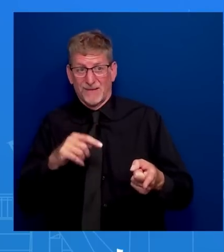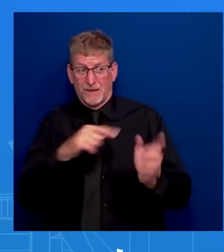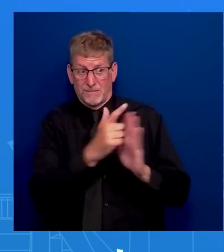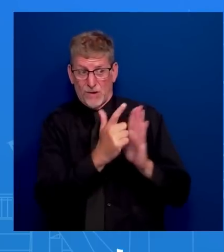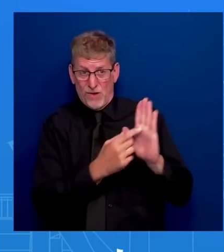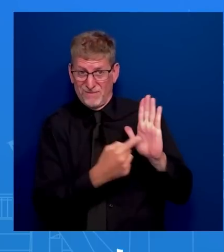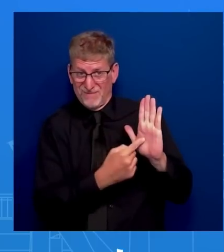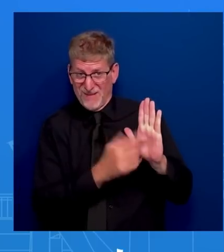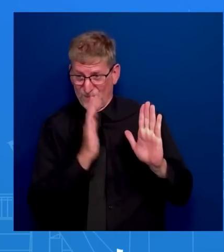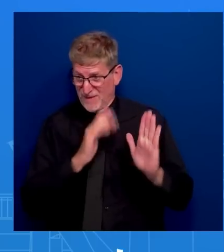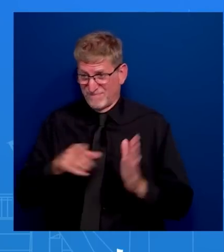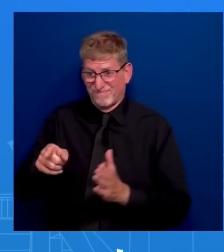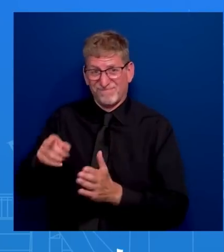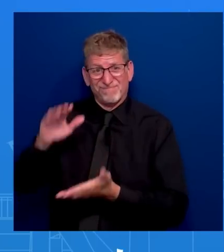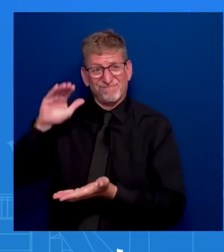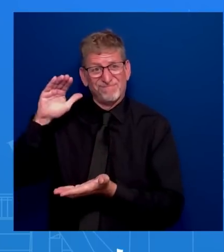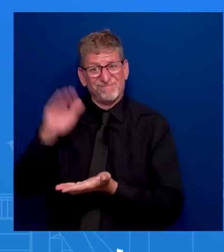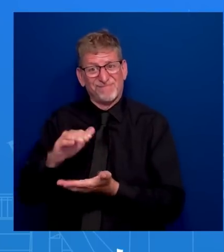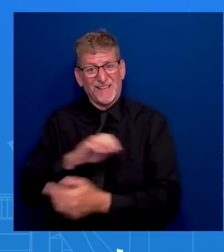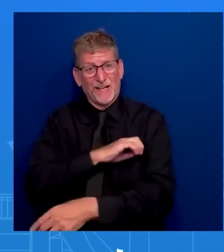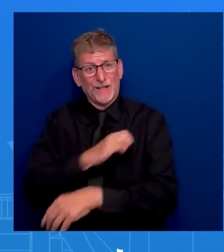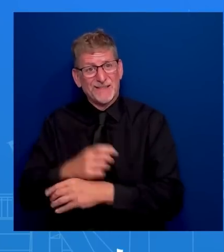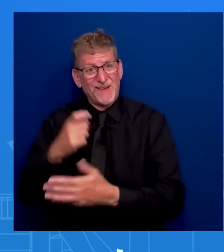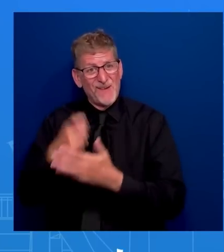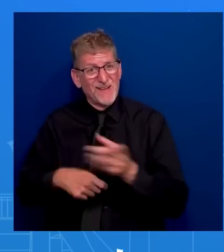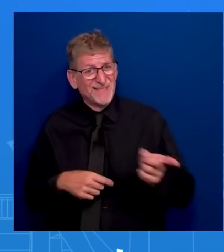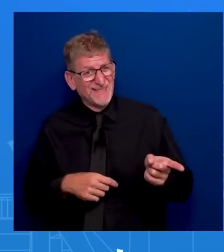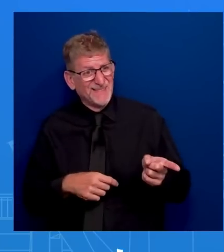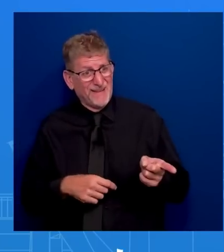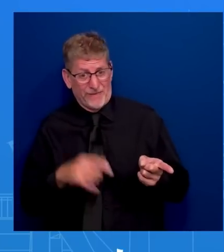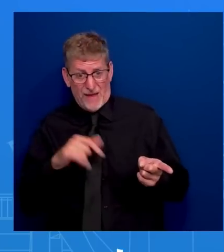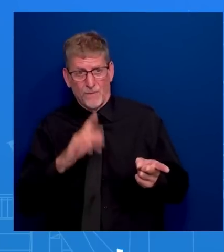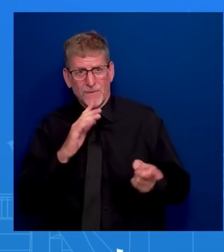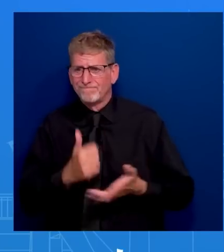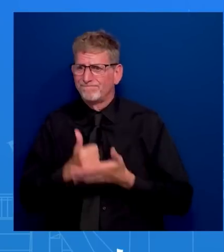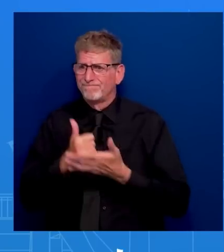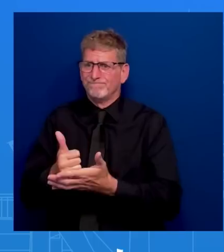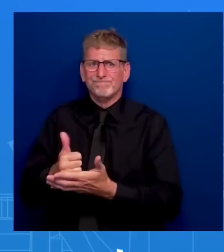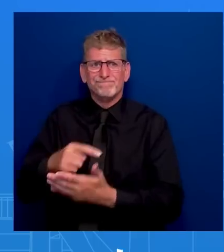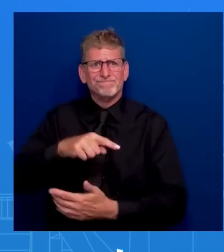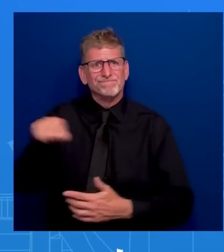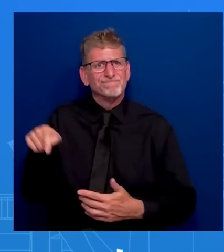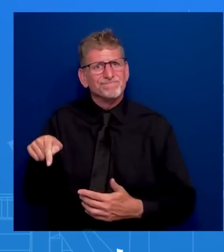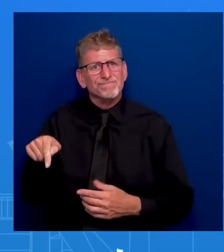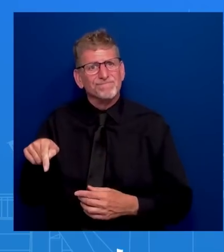We think about the ACA premiums -- that's going to -- that's going to keep our lower costs on healthcare.